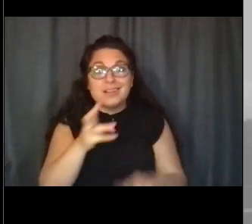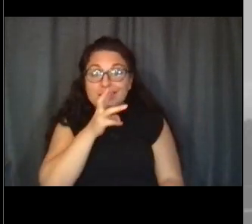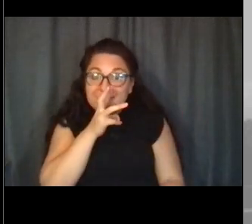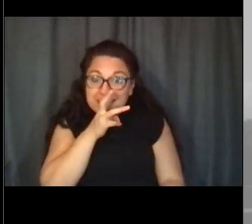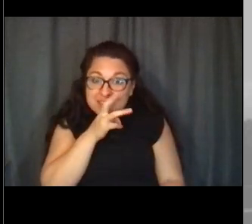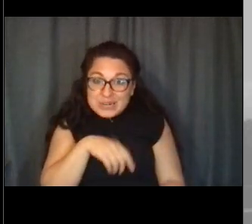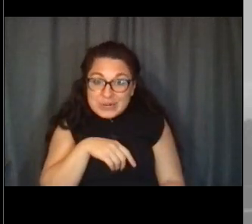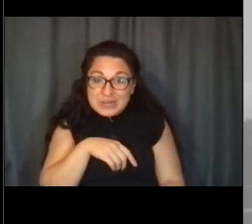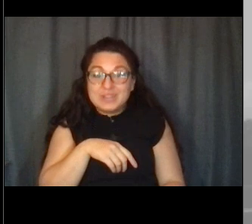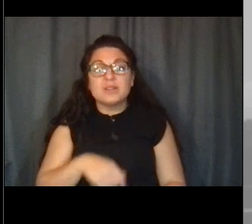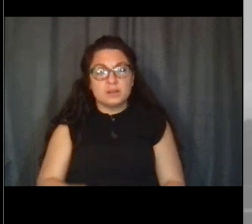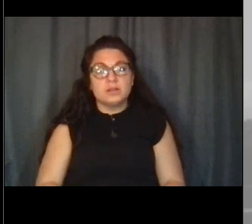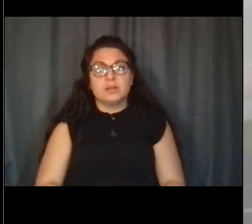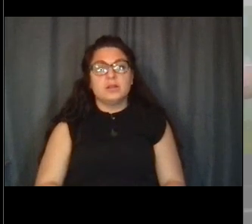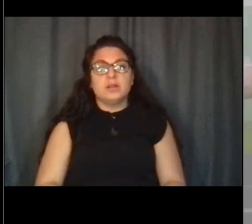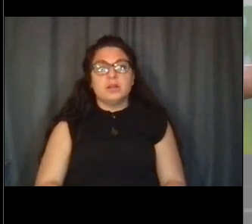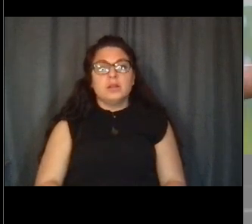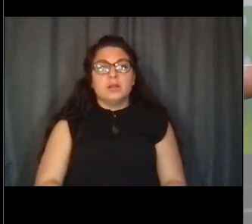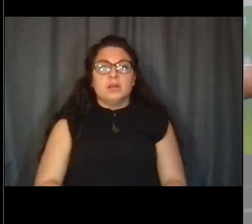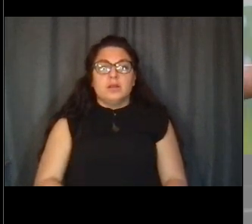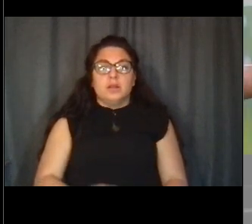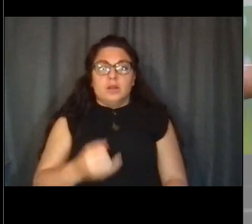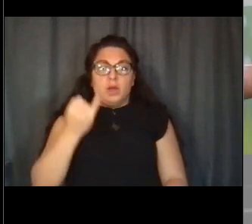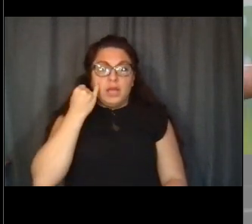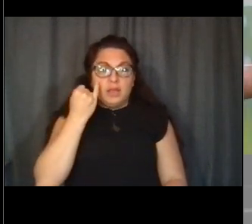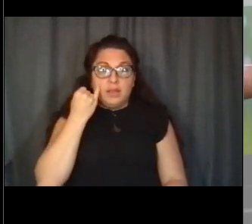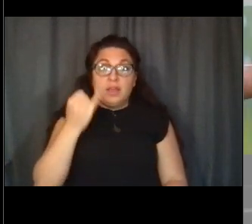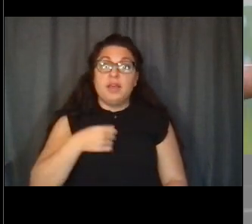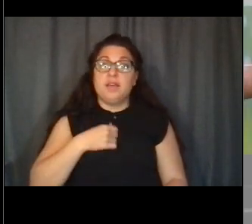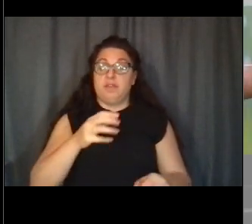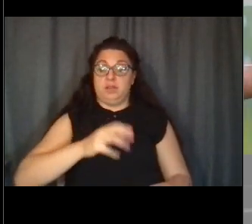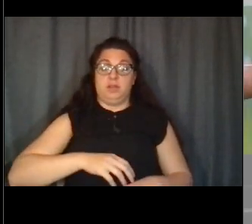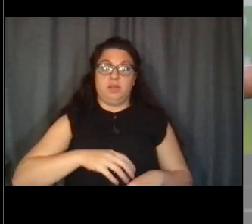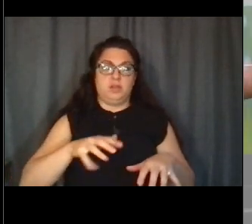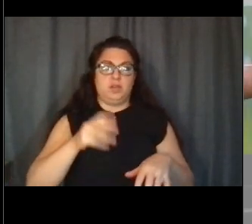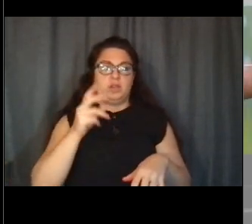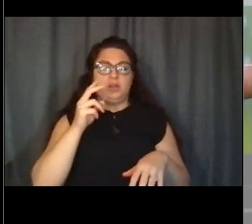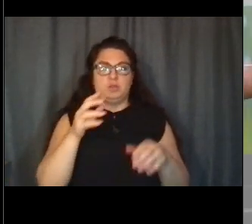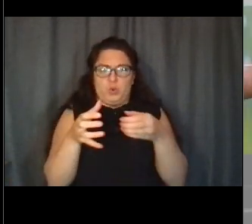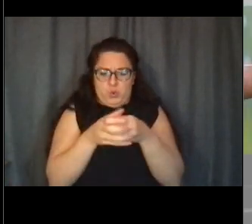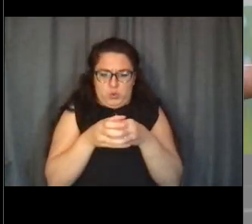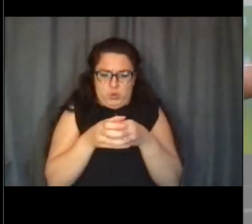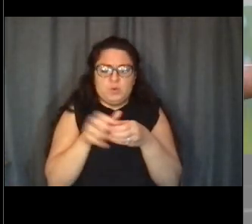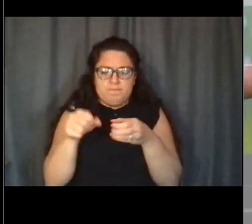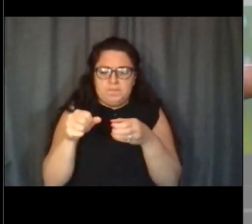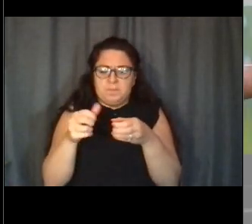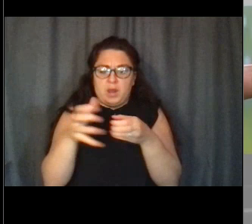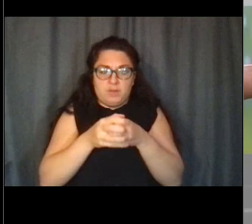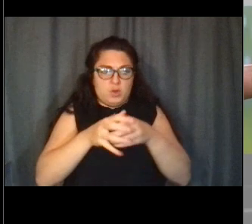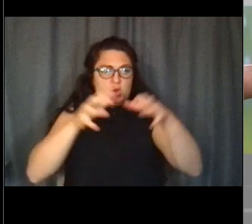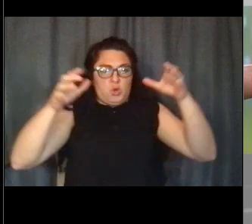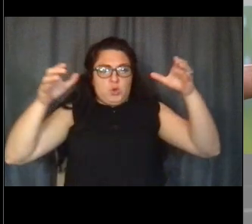And if you expand that out over the entire hurricane, that helps us get an idea of why it might just rain a little bit in some places,